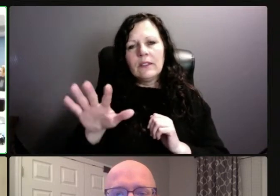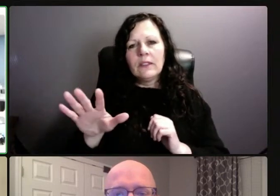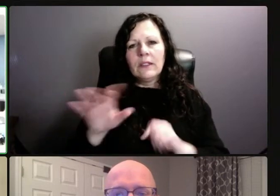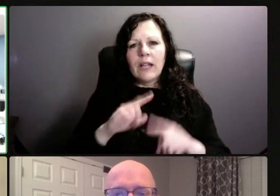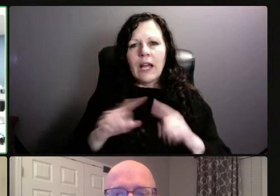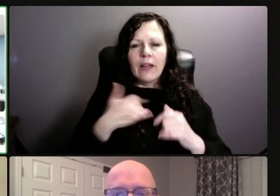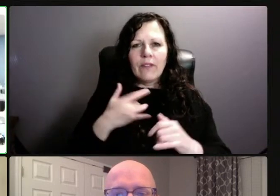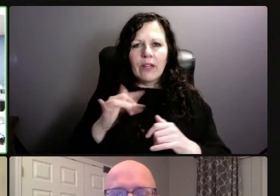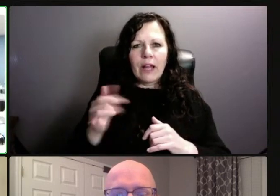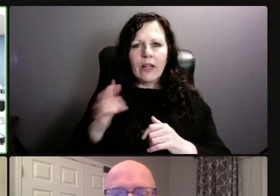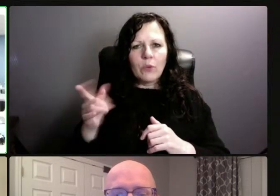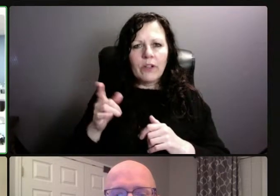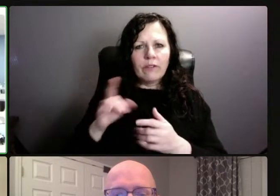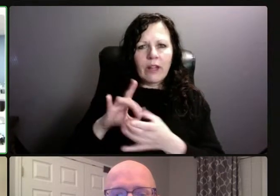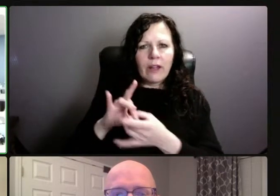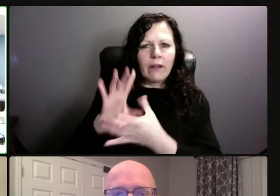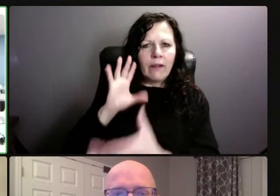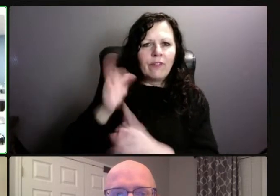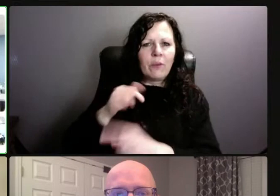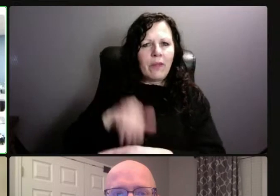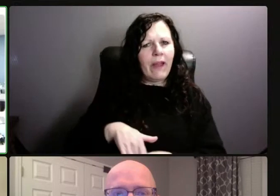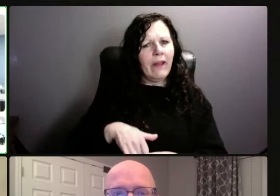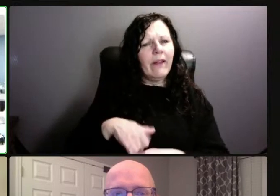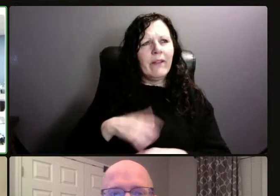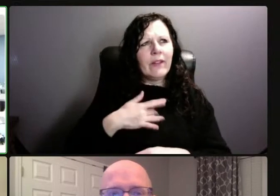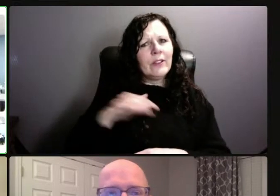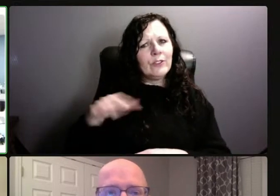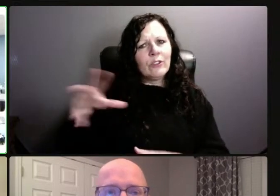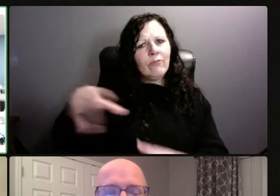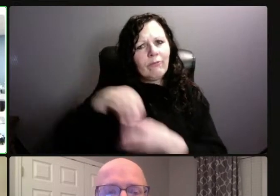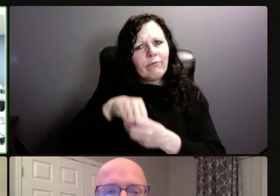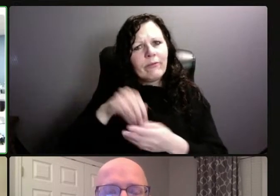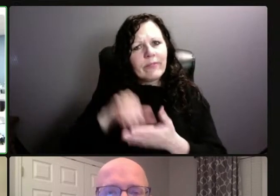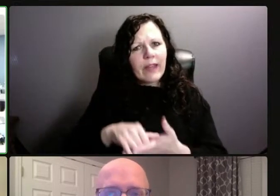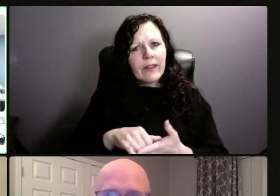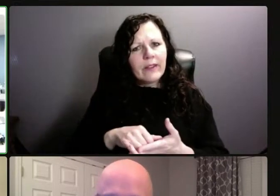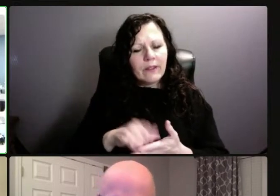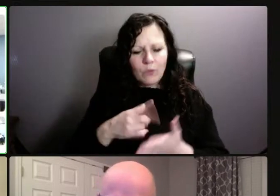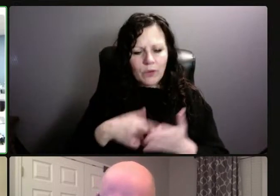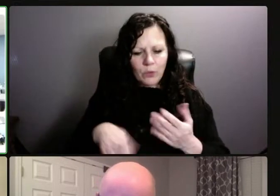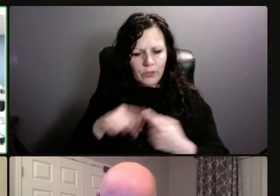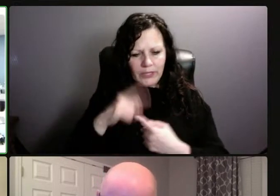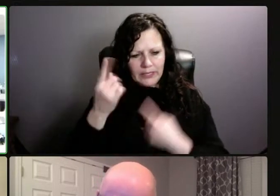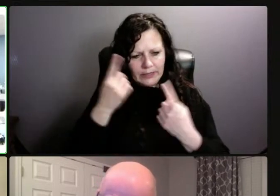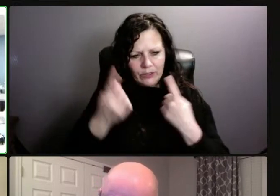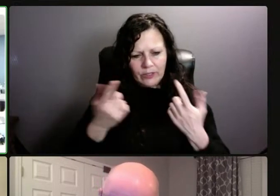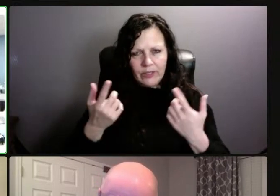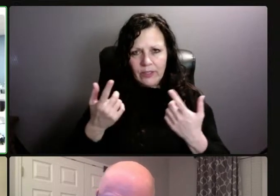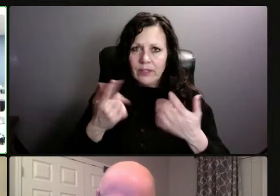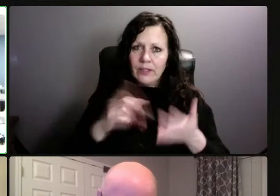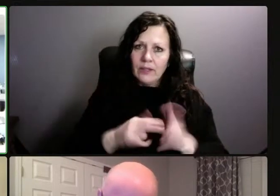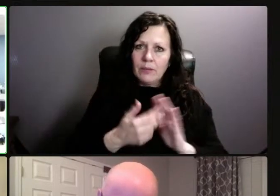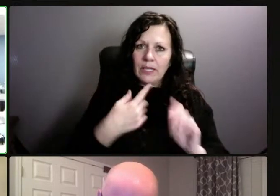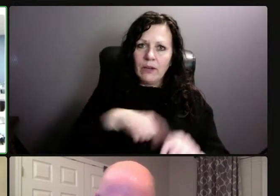US TO PEER CITIE I JUST I FEEL LIKE WE'VE KIND OF GONE AWAY FROM THAT A LOT OF